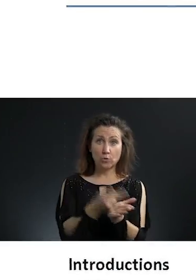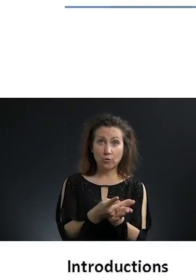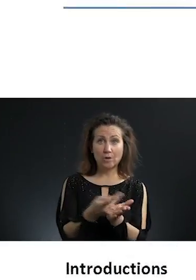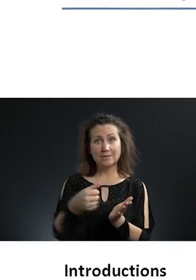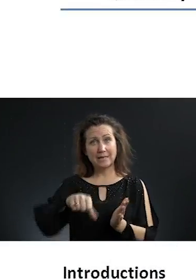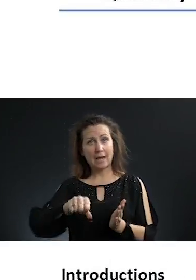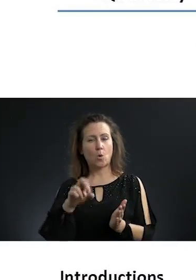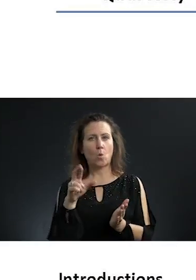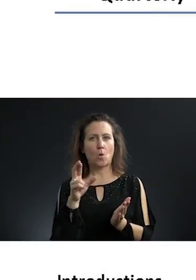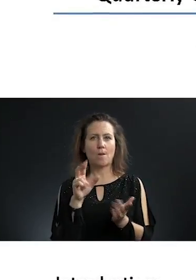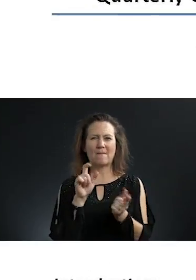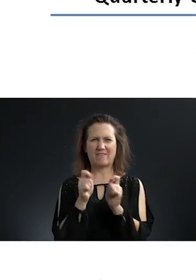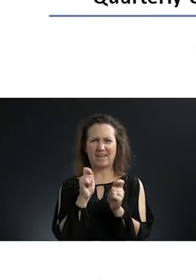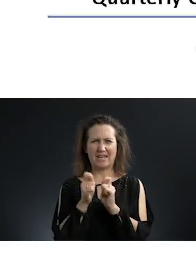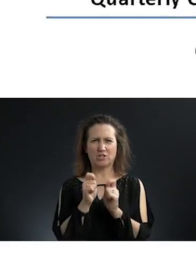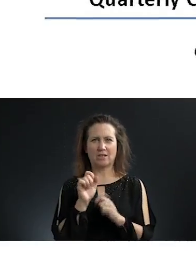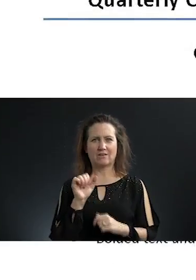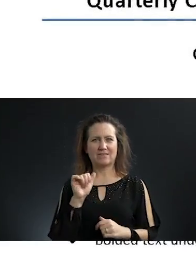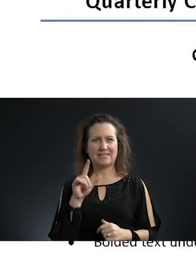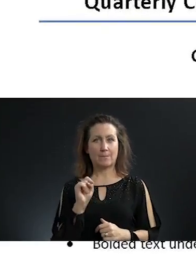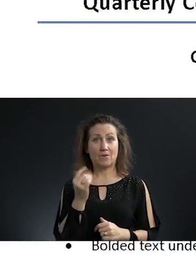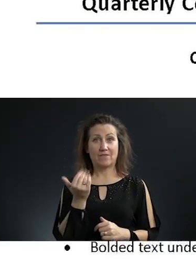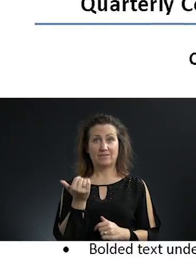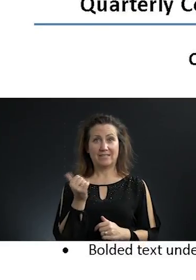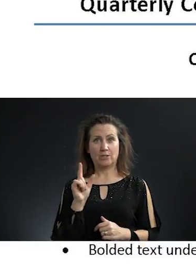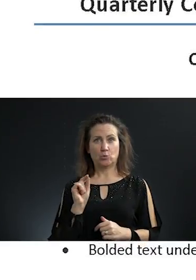modification of the September 15 2016 minutes